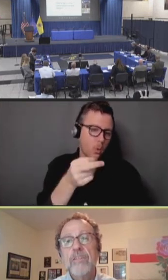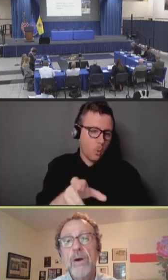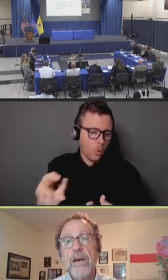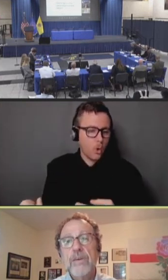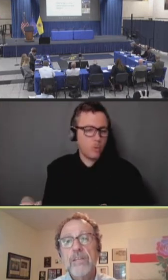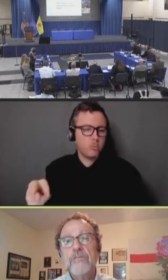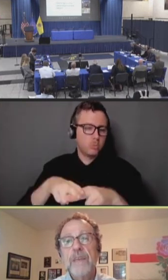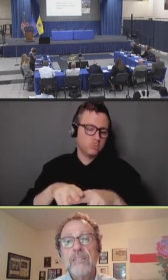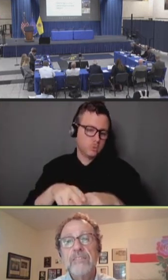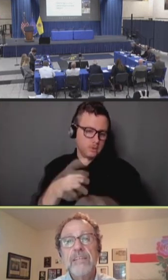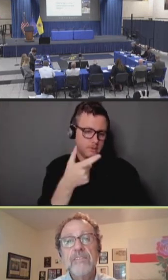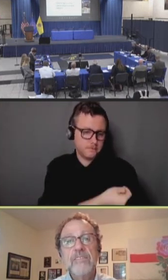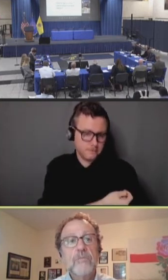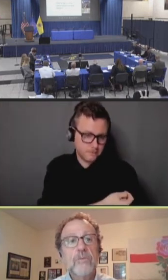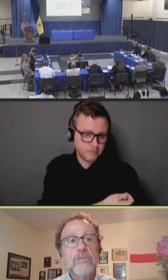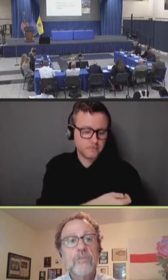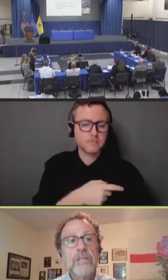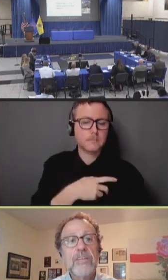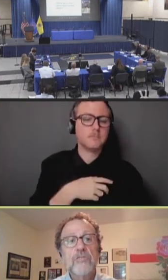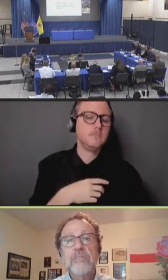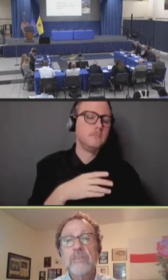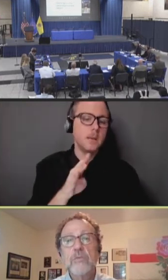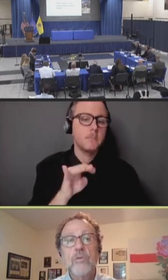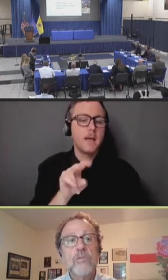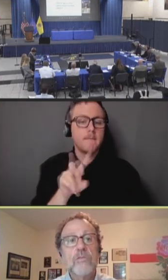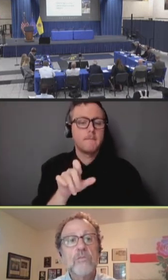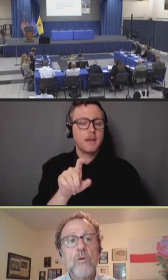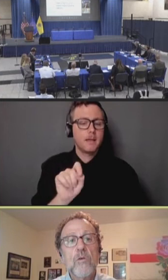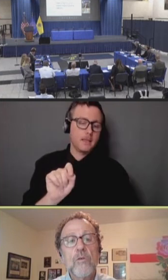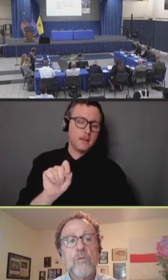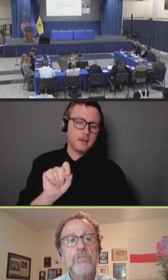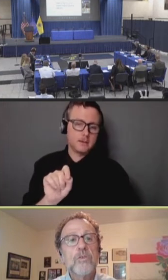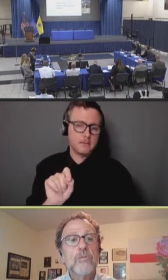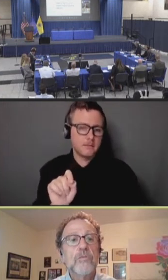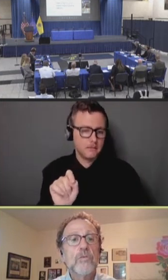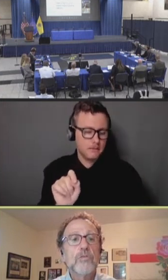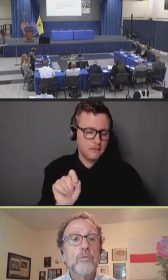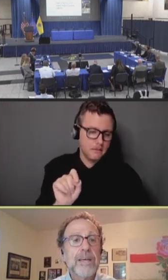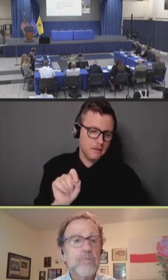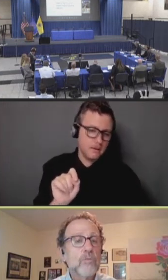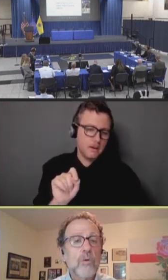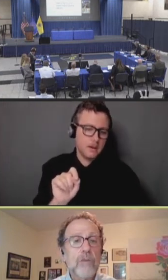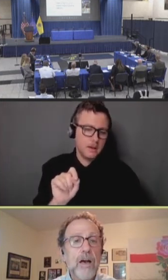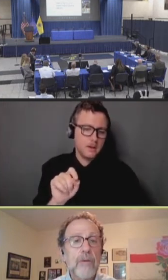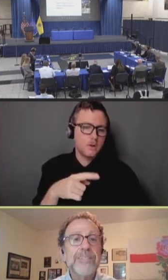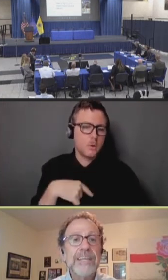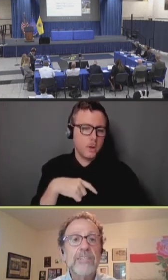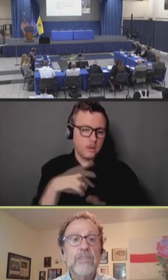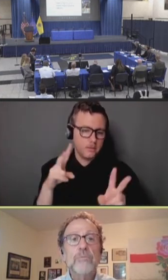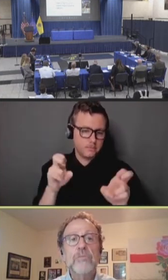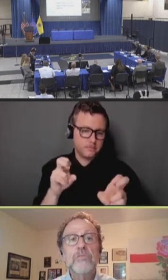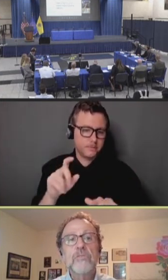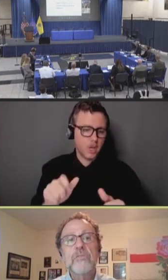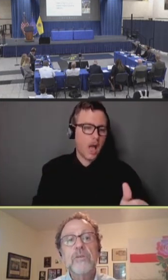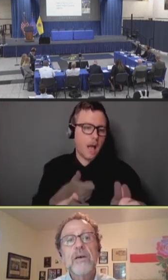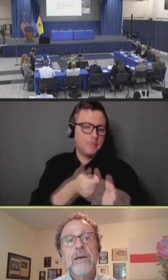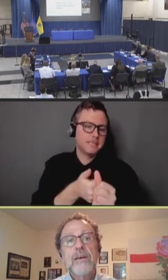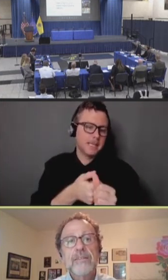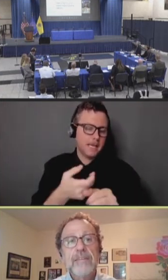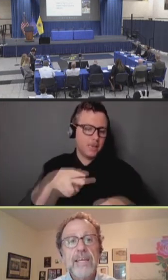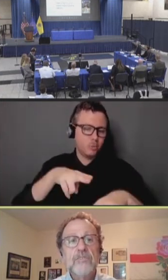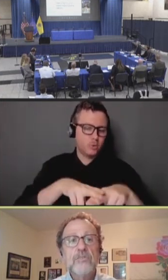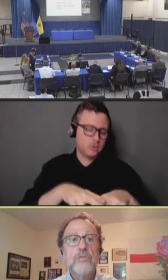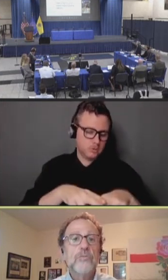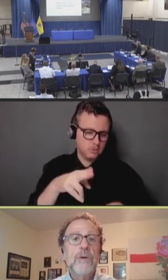The Bivalent vaccines, which the agency also refer to as "updated boosters" contains two